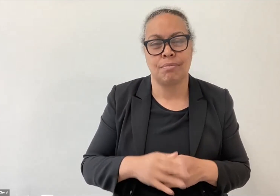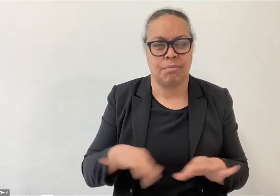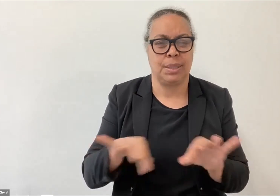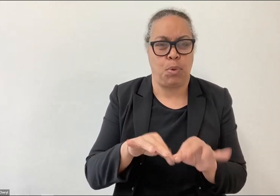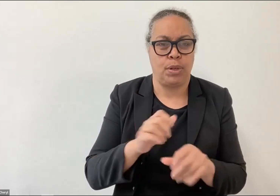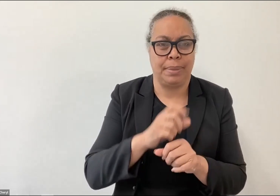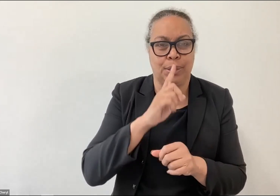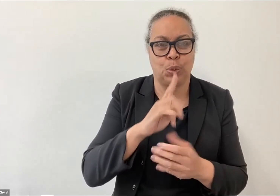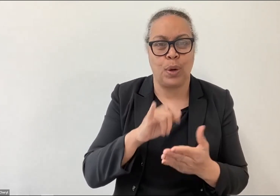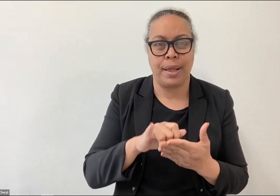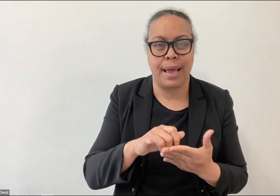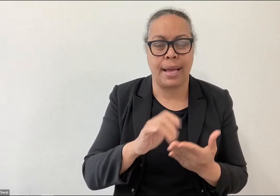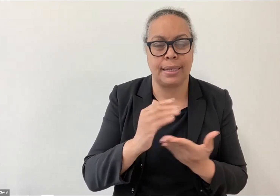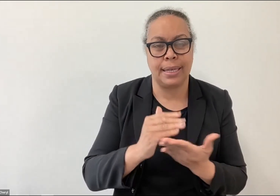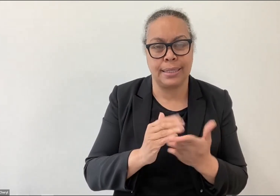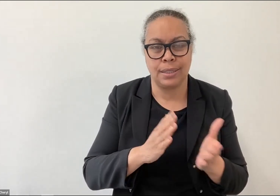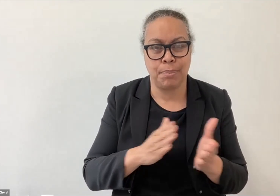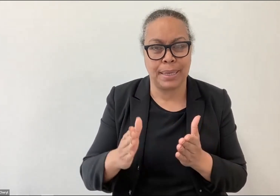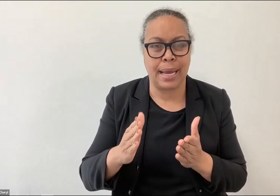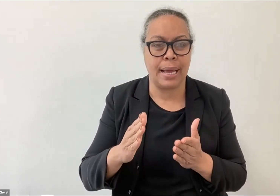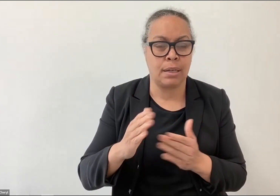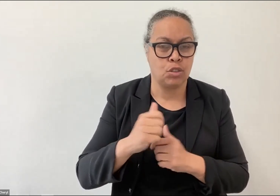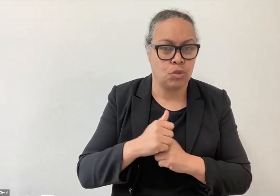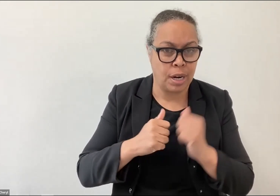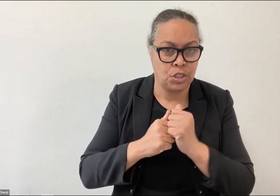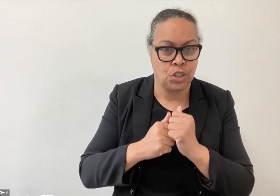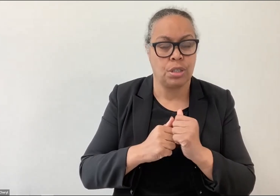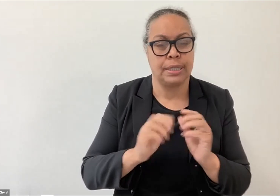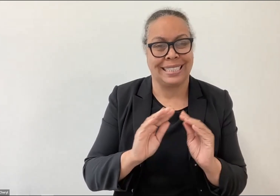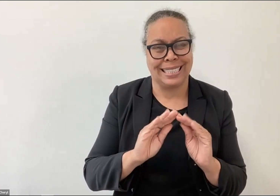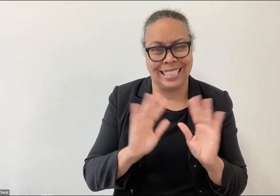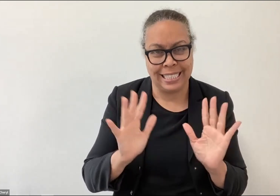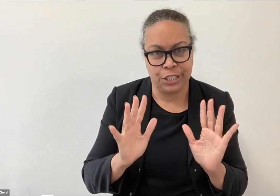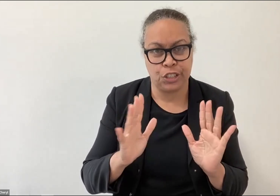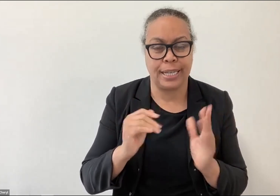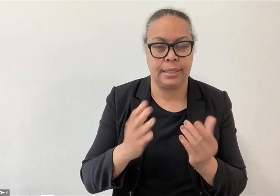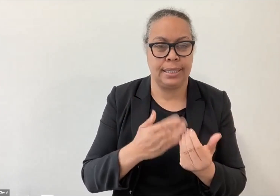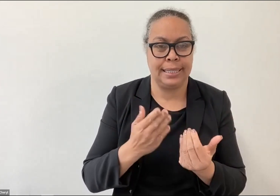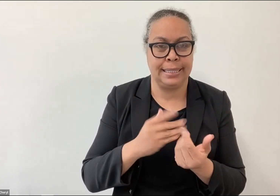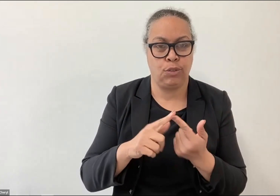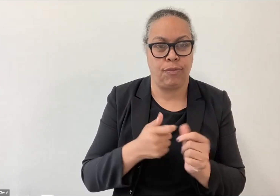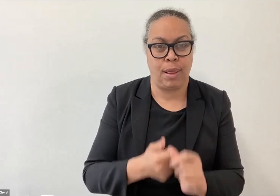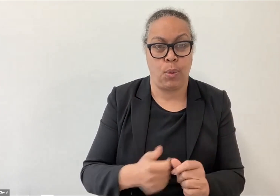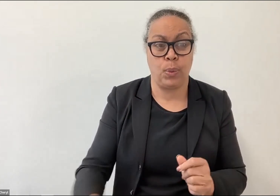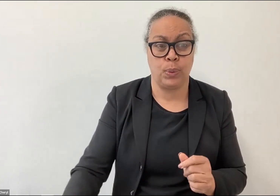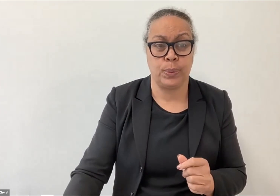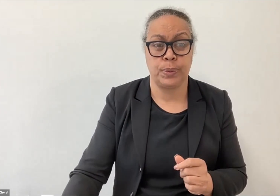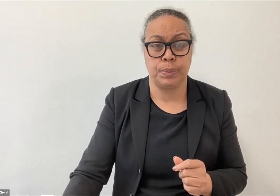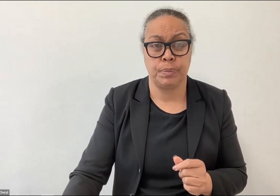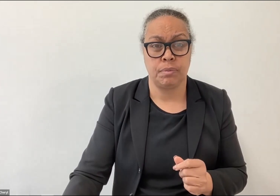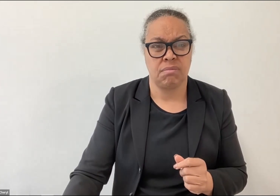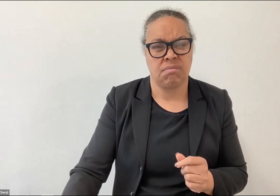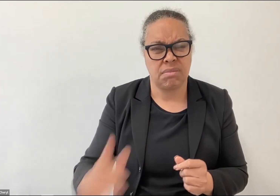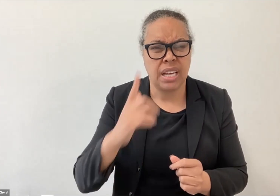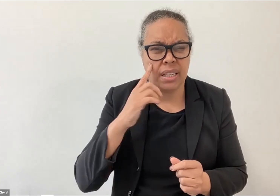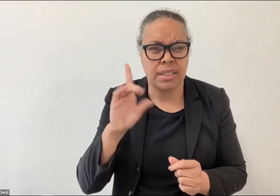sure that the lesson plan formatting was both clear and easy to follow, and I think we have.